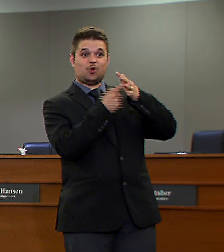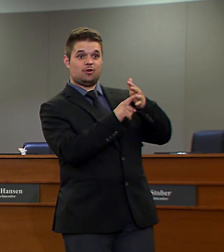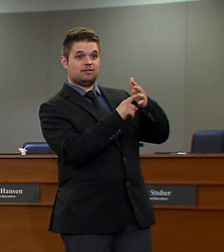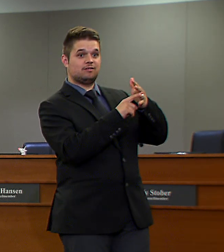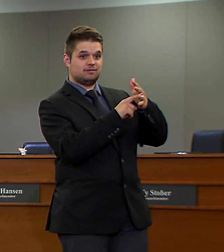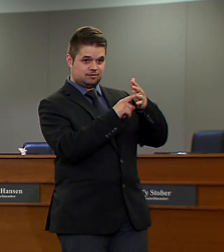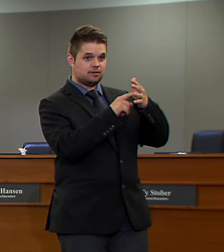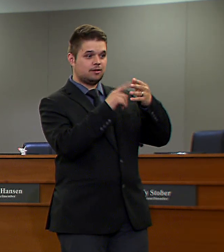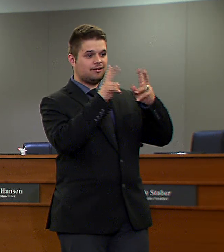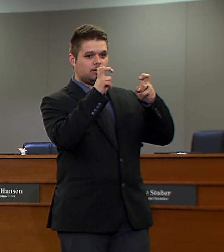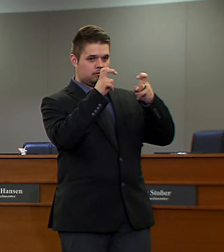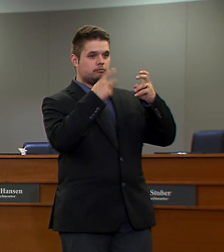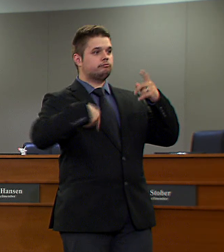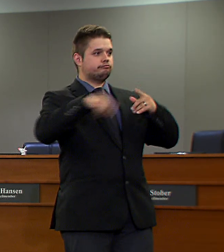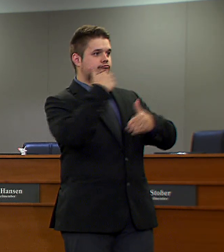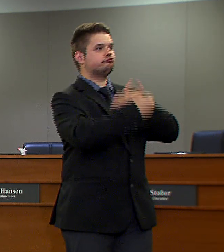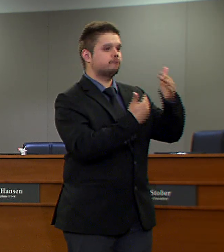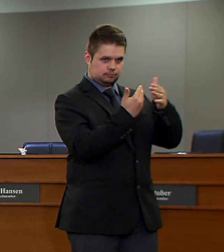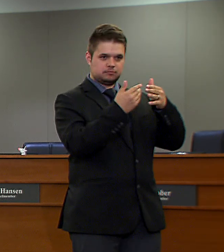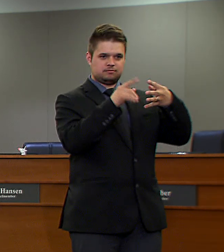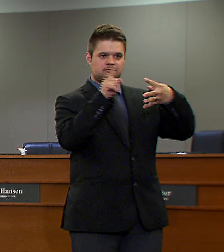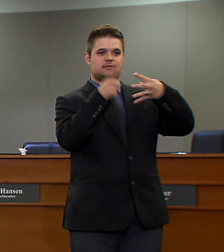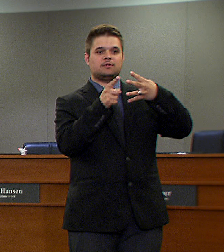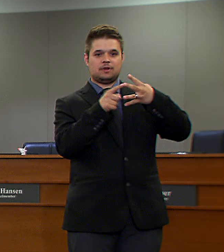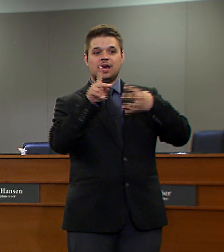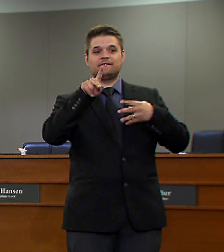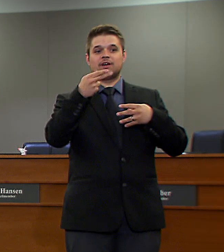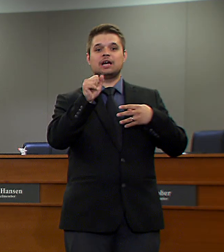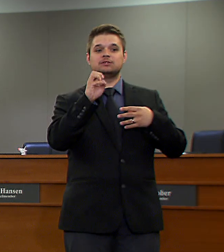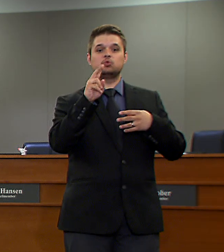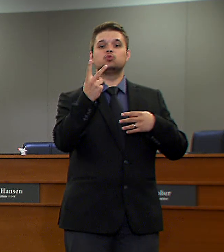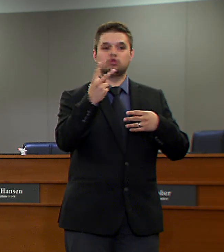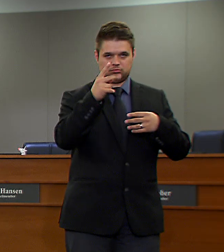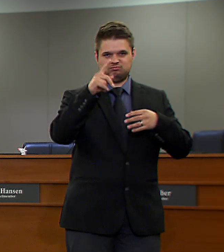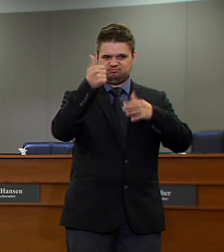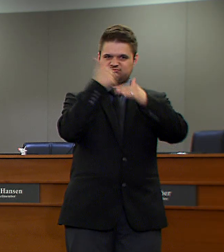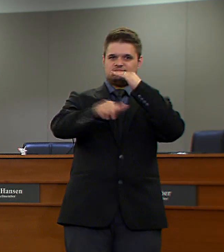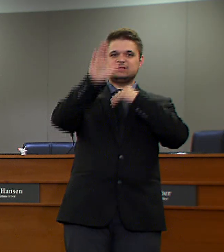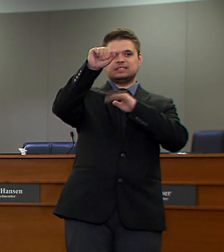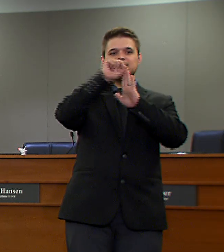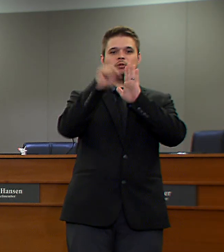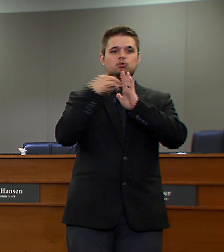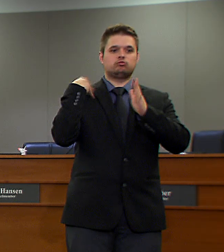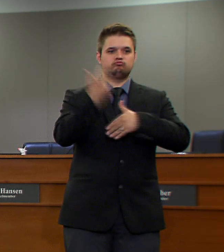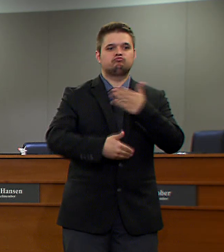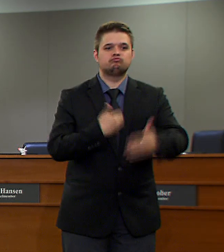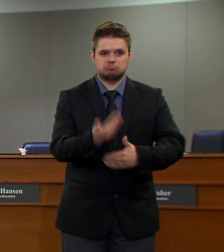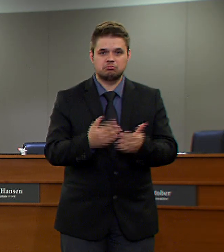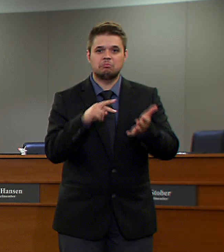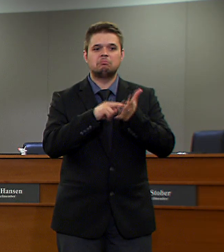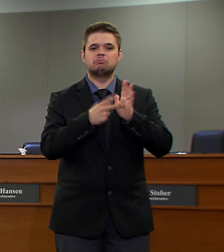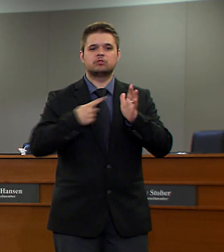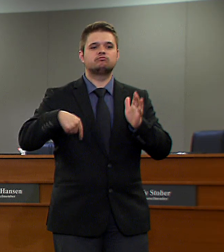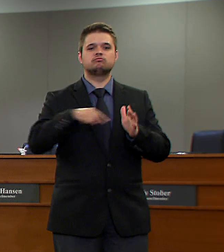reopening plan, which would include the ability for restaurants to reopen at only 50